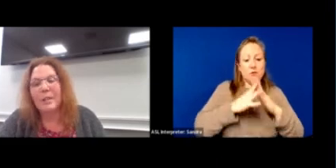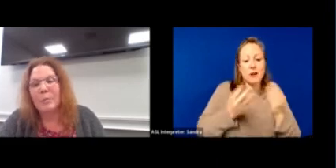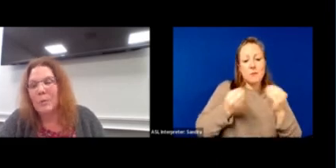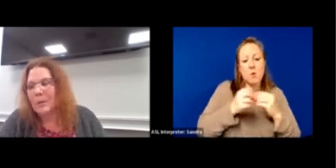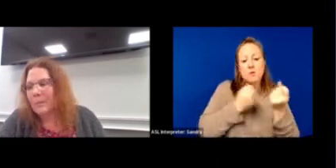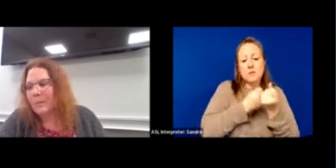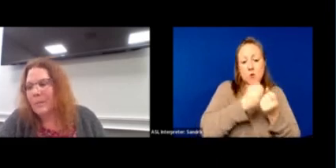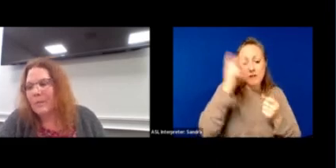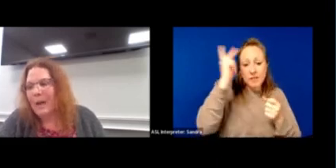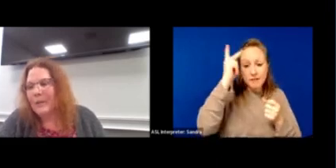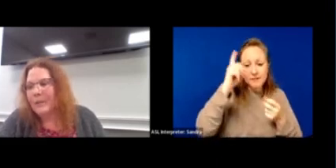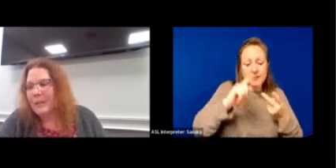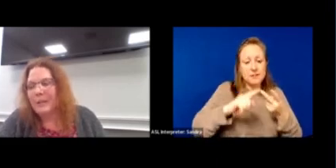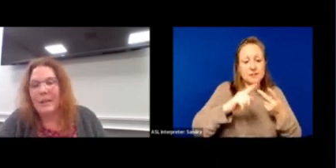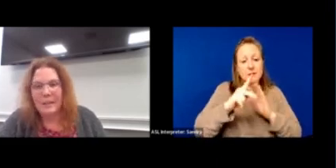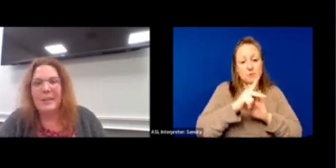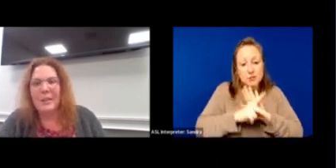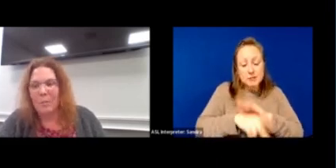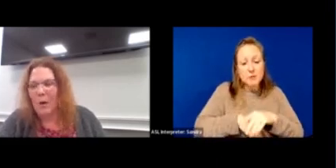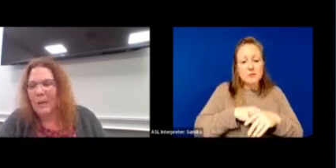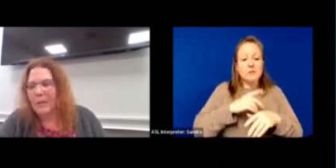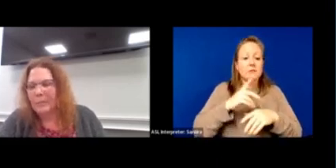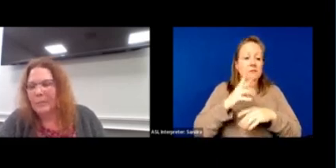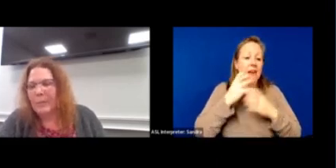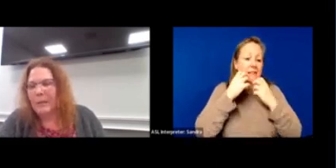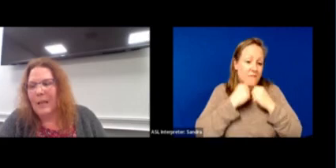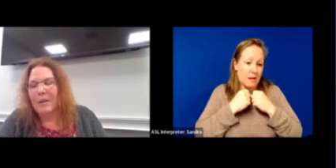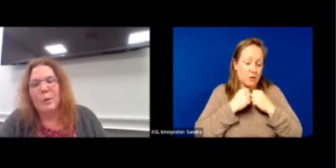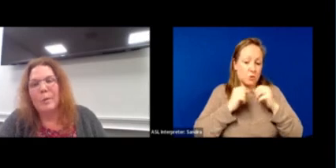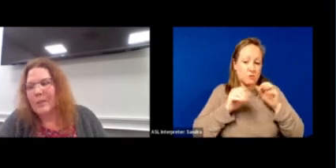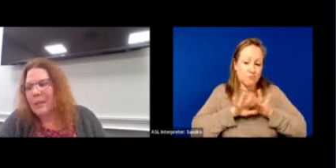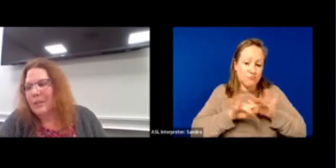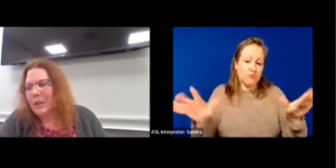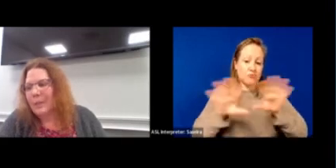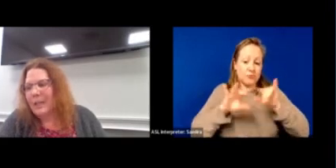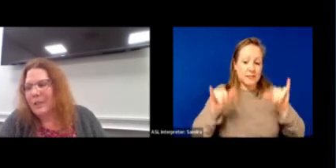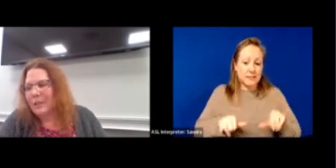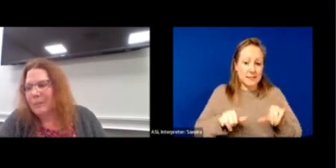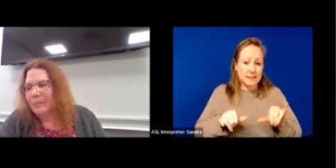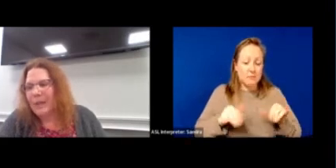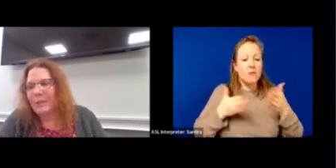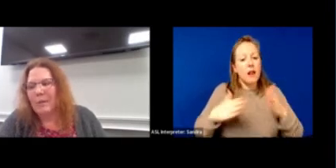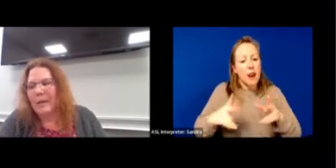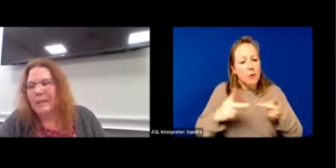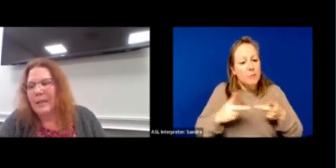principles, values, system wide, allowing room for self determination, and the right to